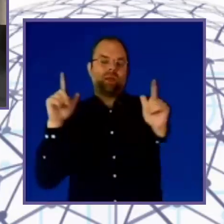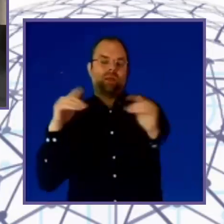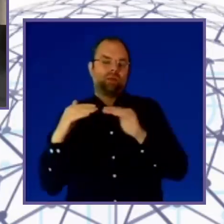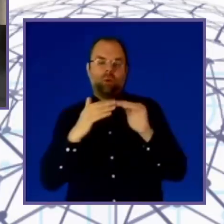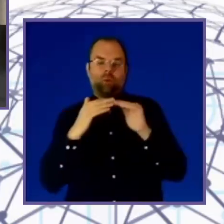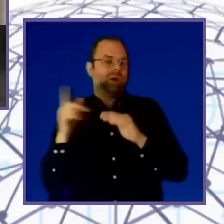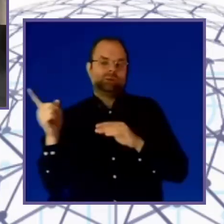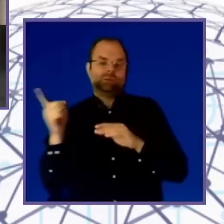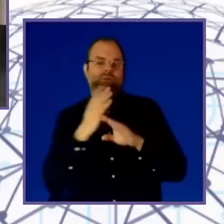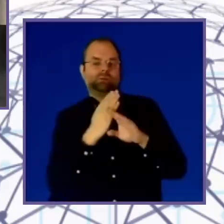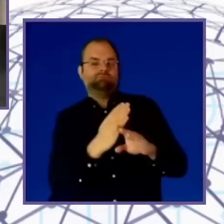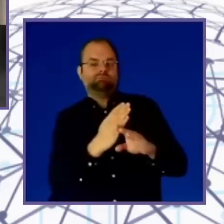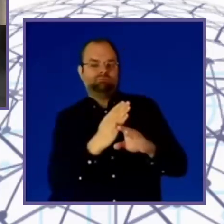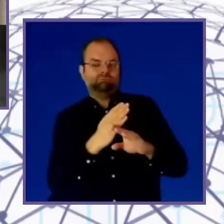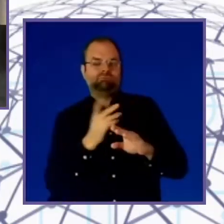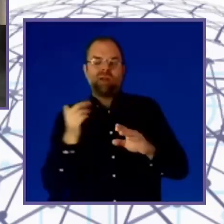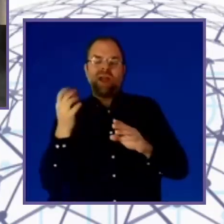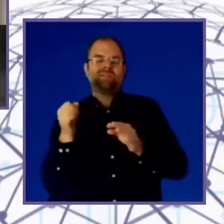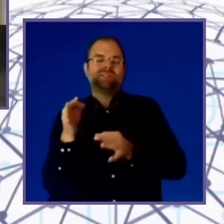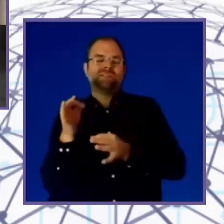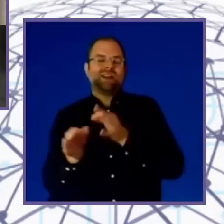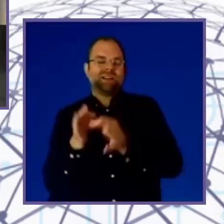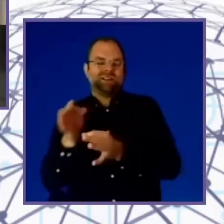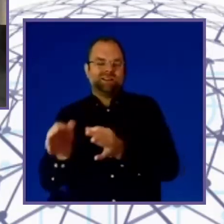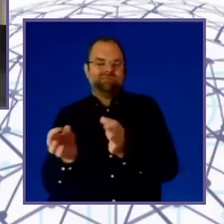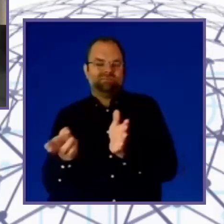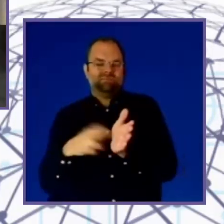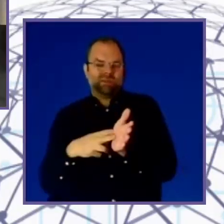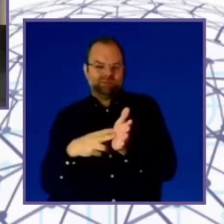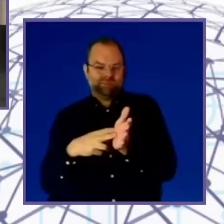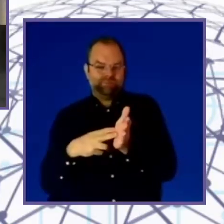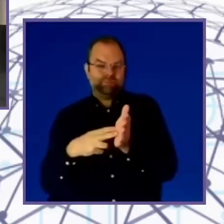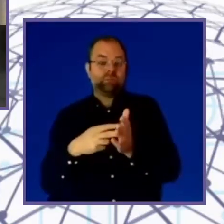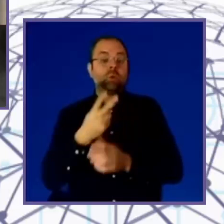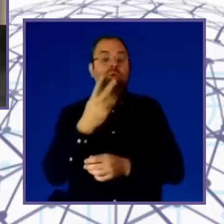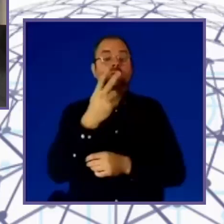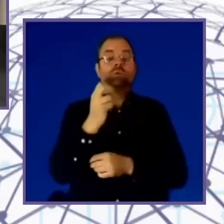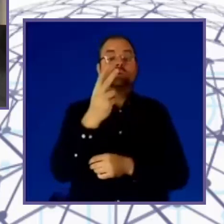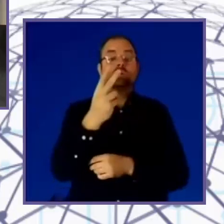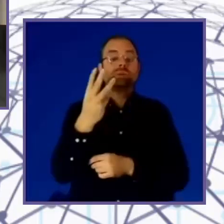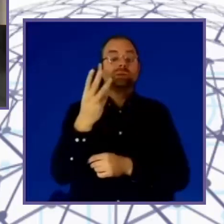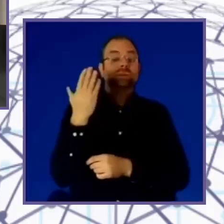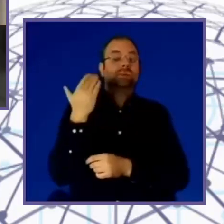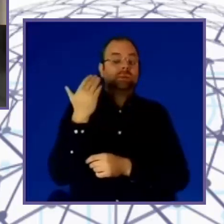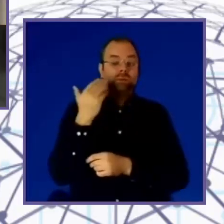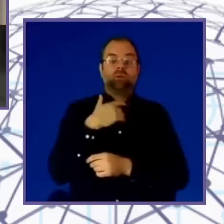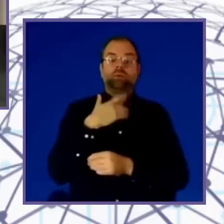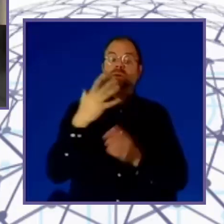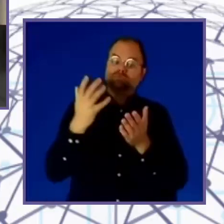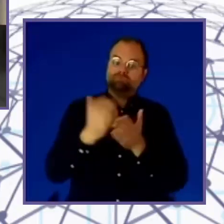grants from 2000 pounds amounts to 10,000 pounds for wheelchair accessible vehicles,